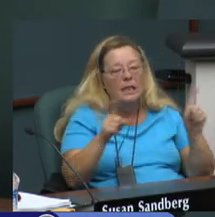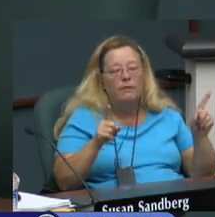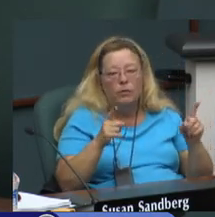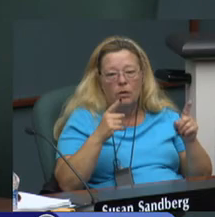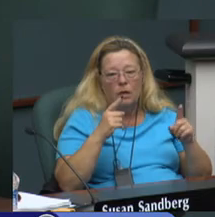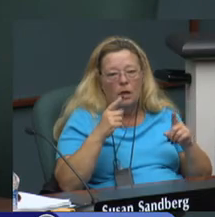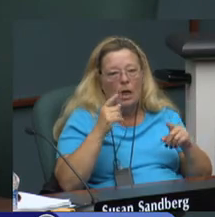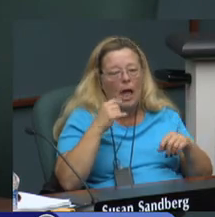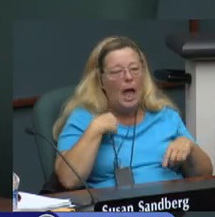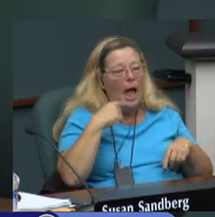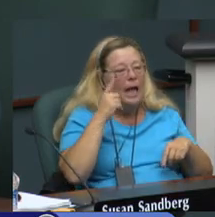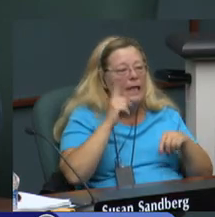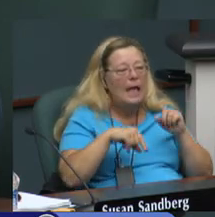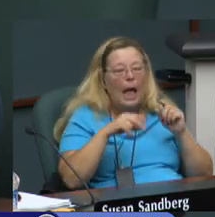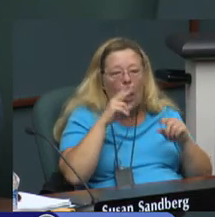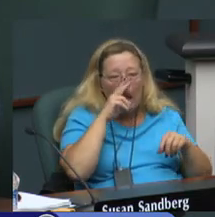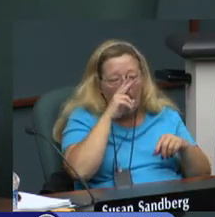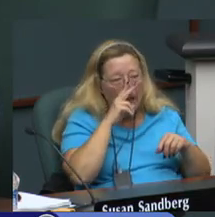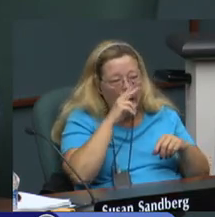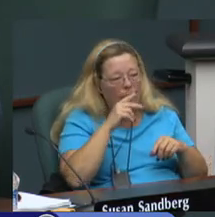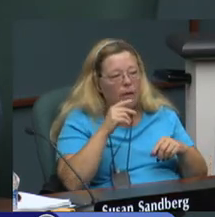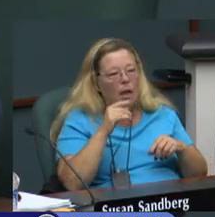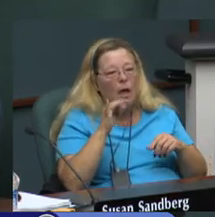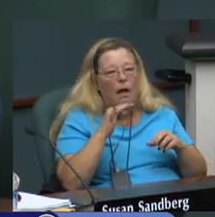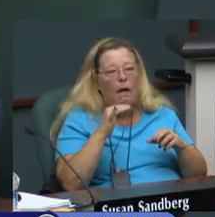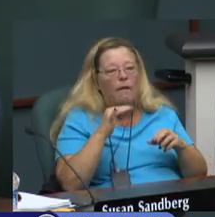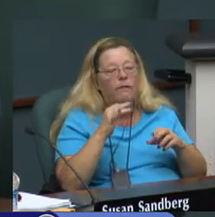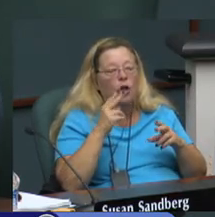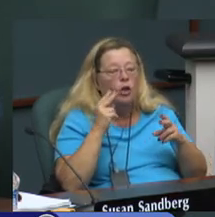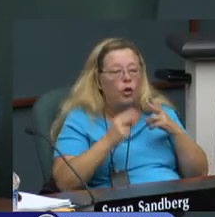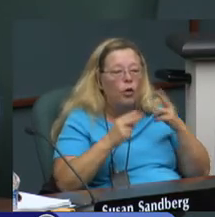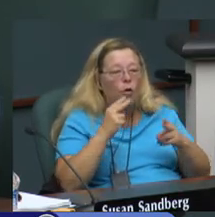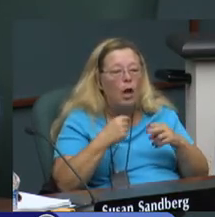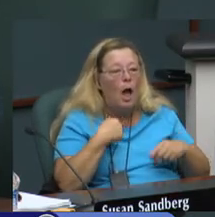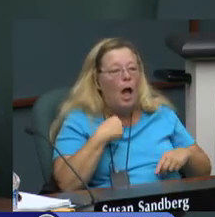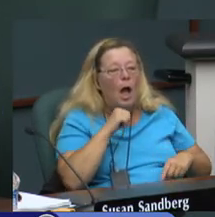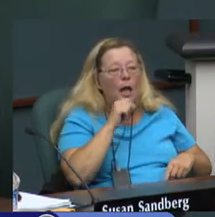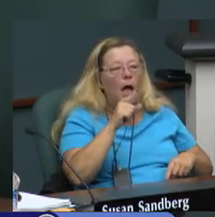pretend to predict the urgency of I just don't believe personally that under